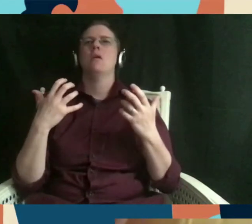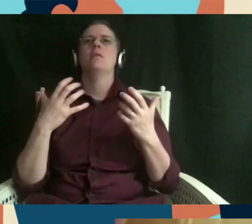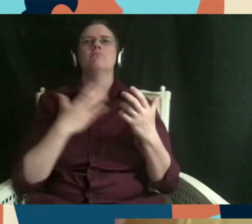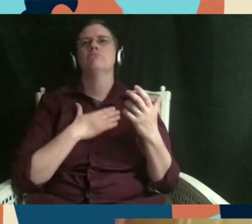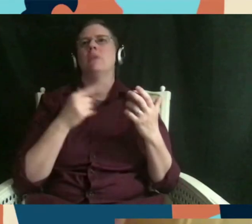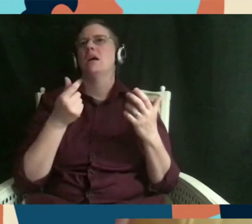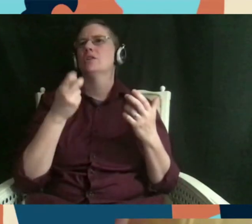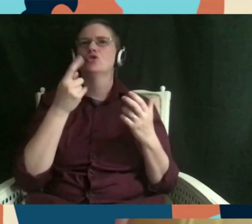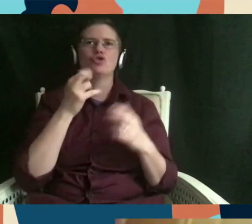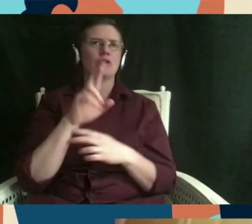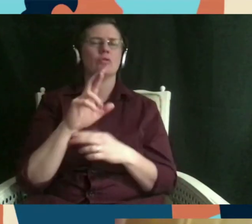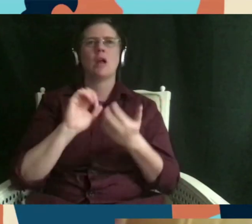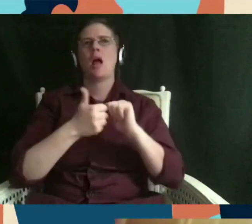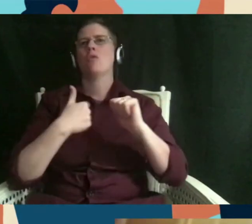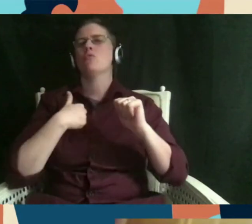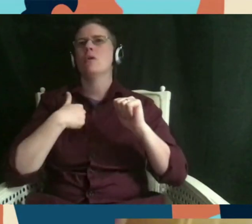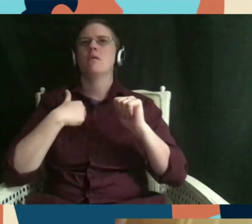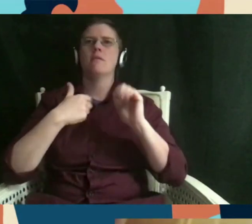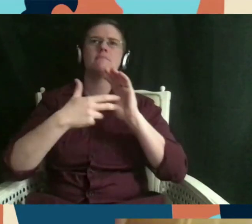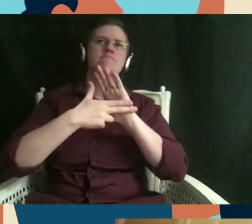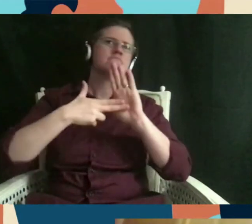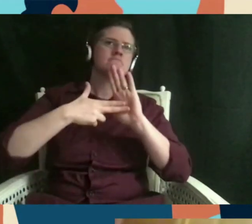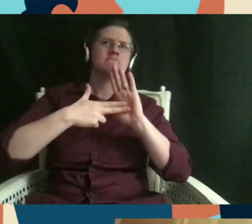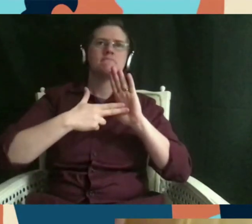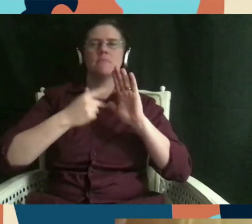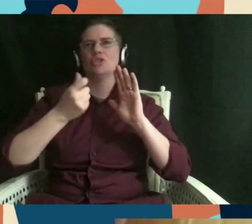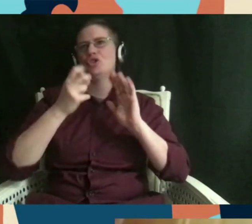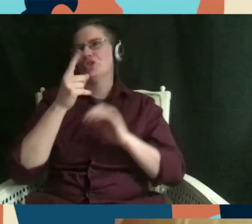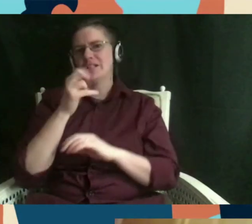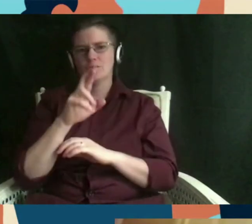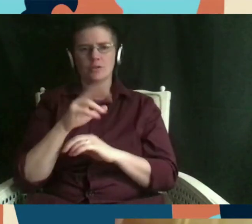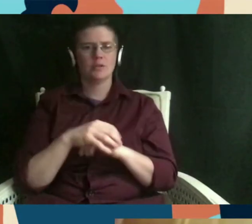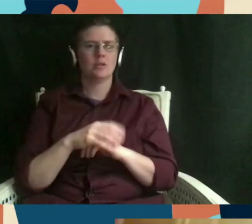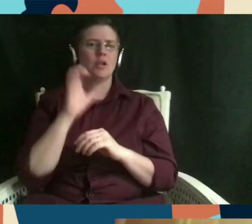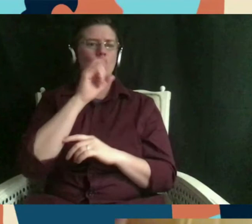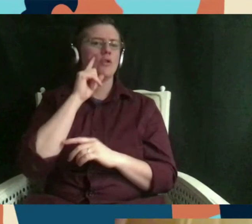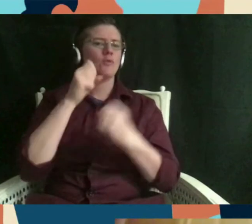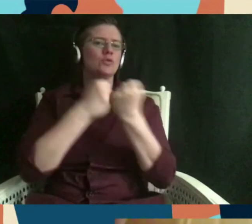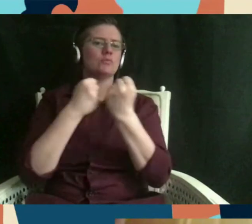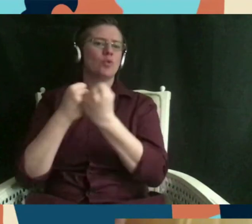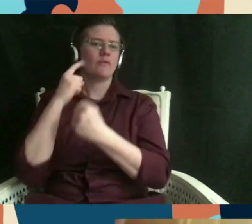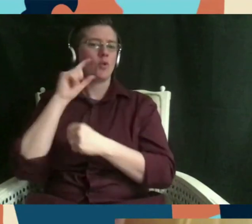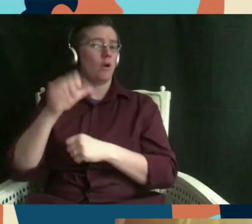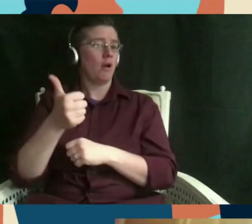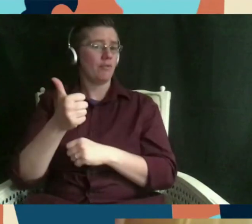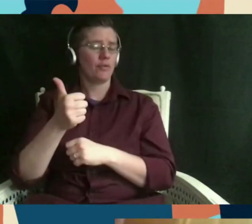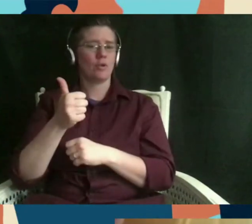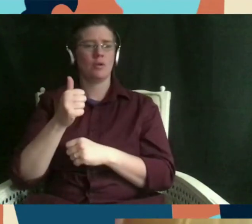and seek the support of other non-binary and trans individuals one of the most eye opening things for